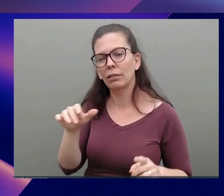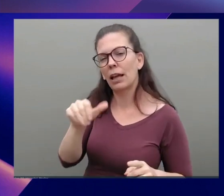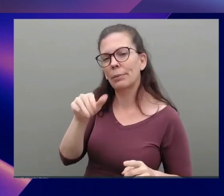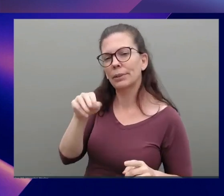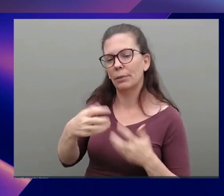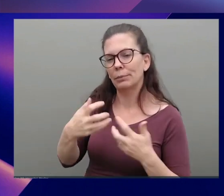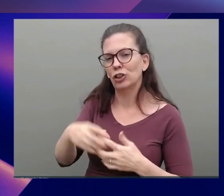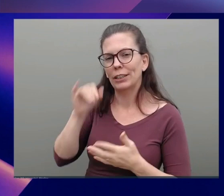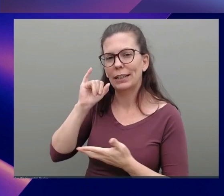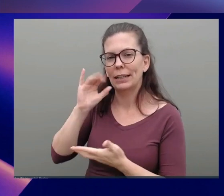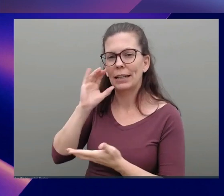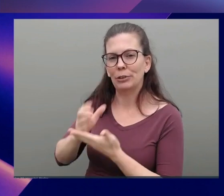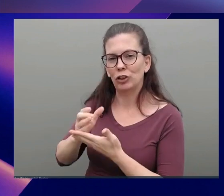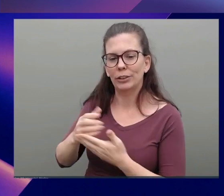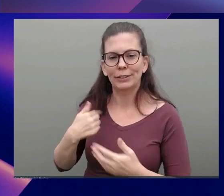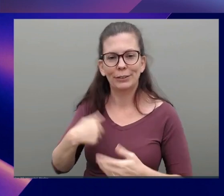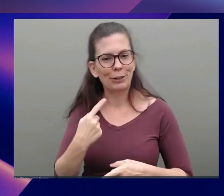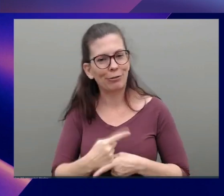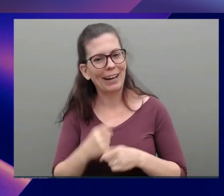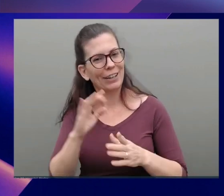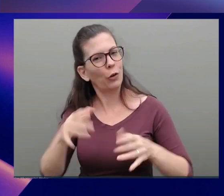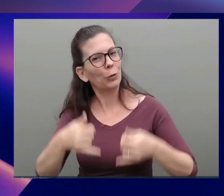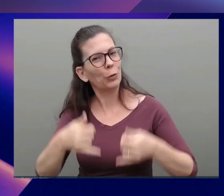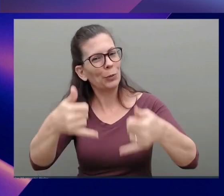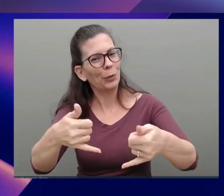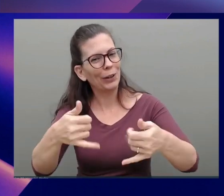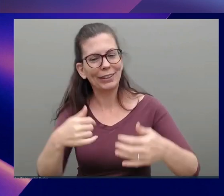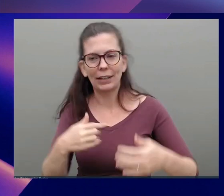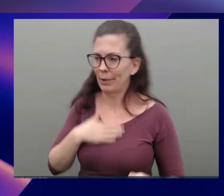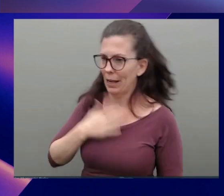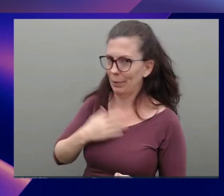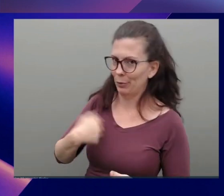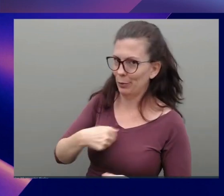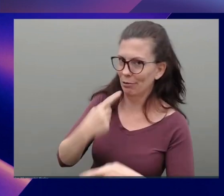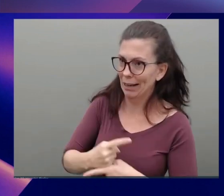Here's your reward. I'm glad we were correct. Yes, yes.